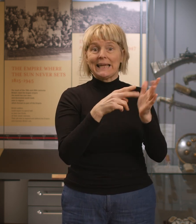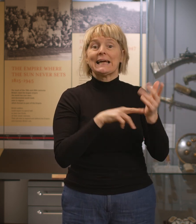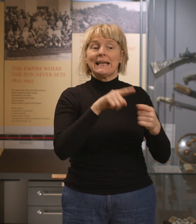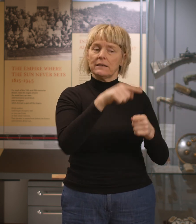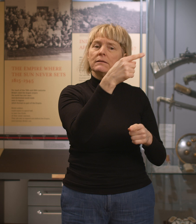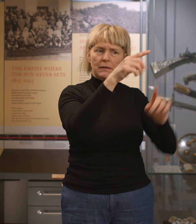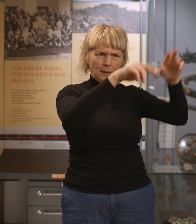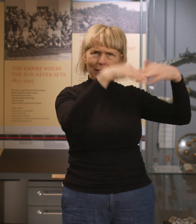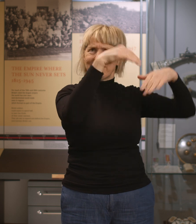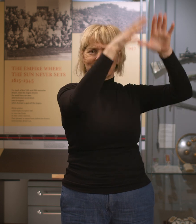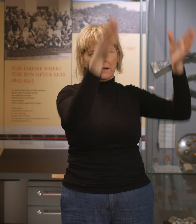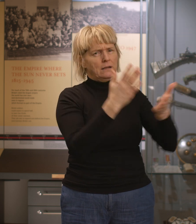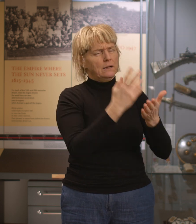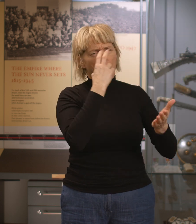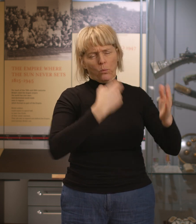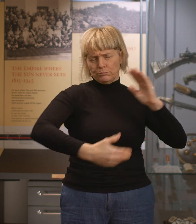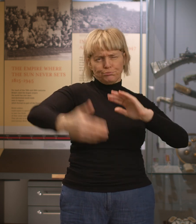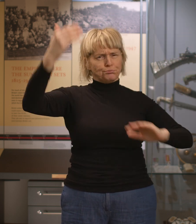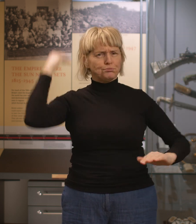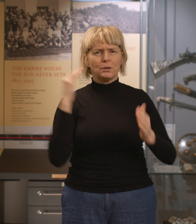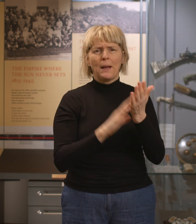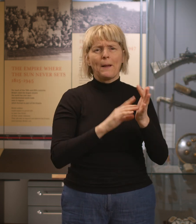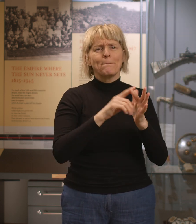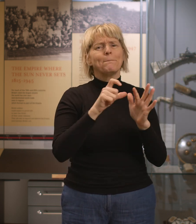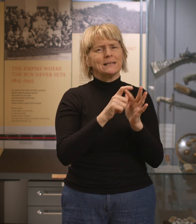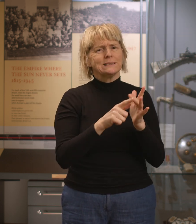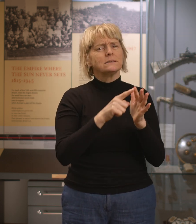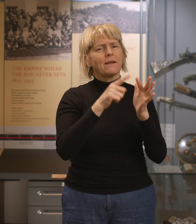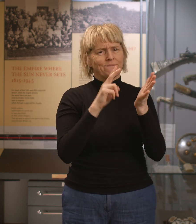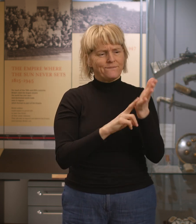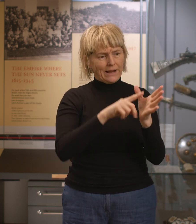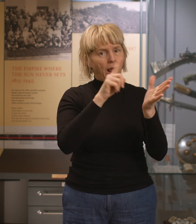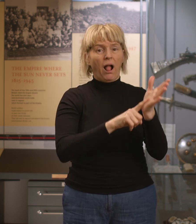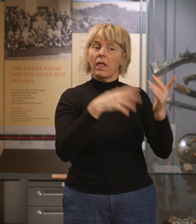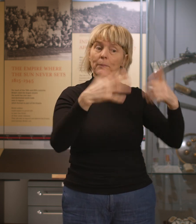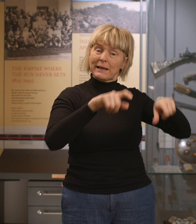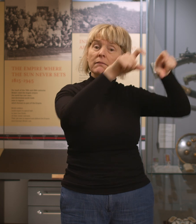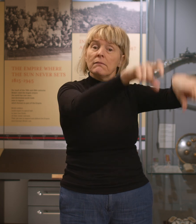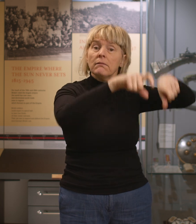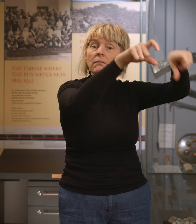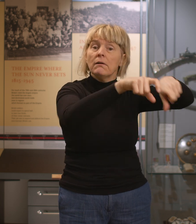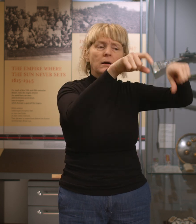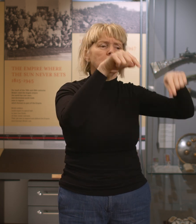a nearby Medieval gateway later used as an ammunition storage facility.